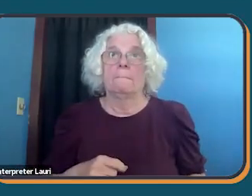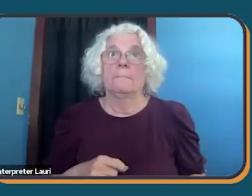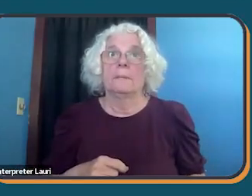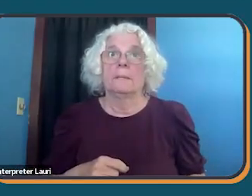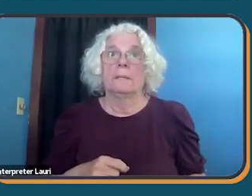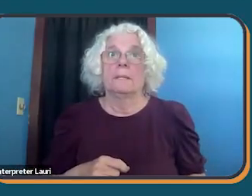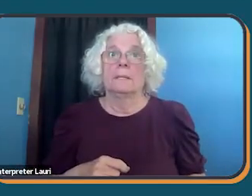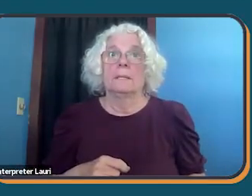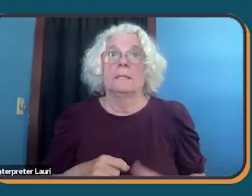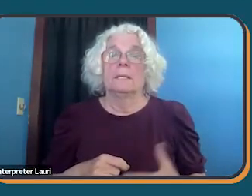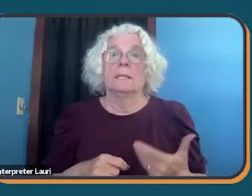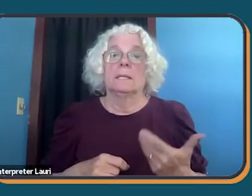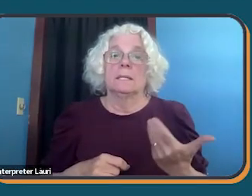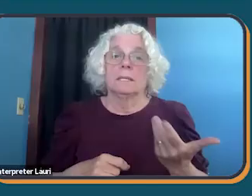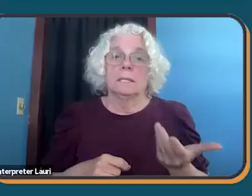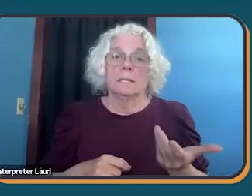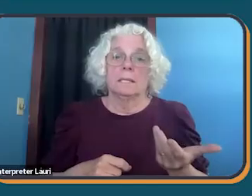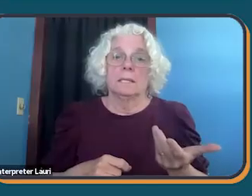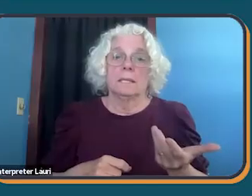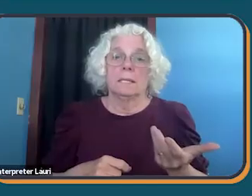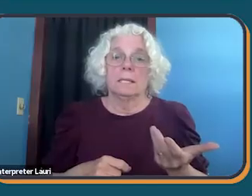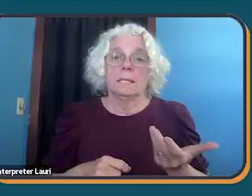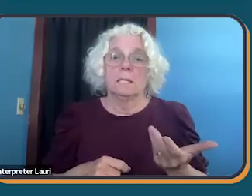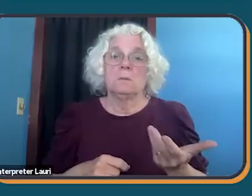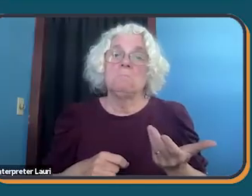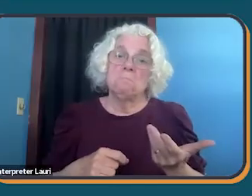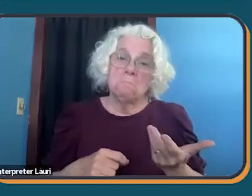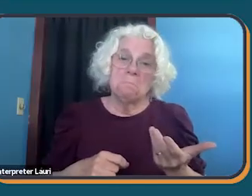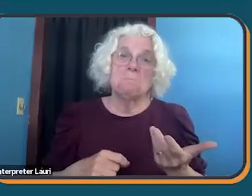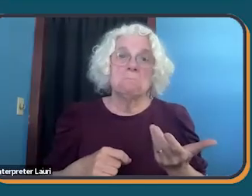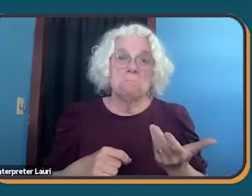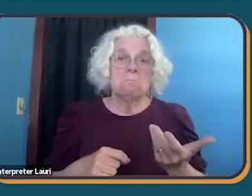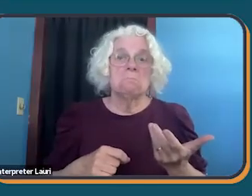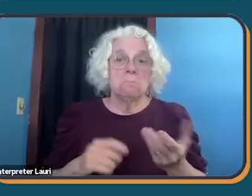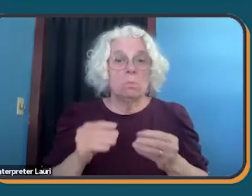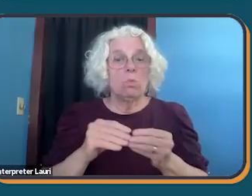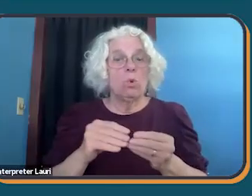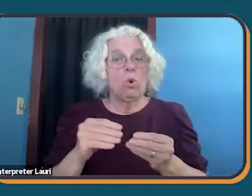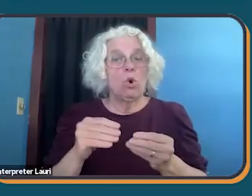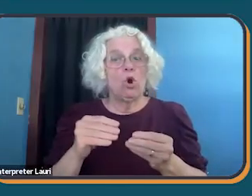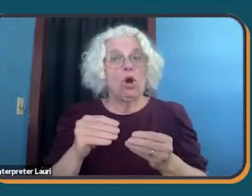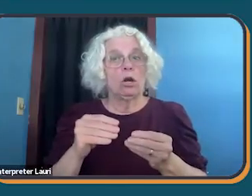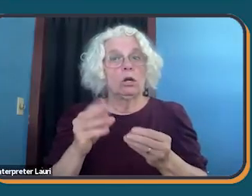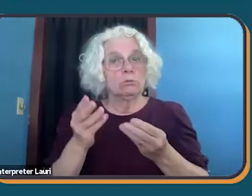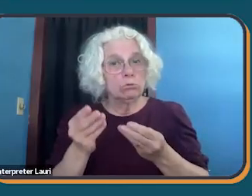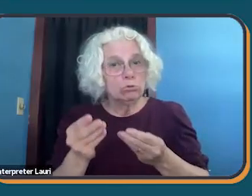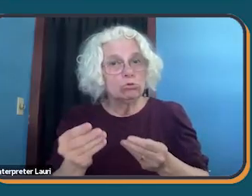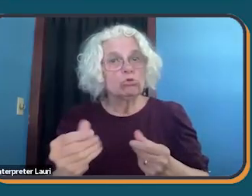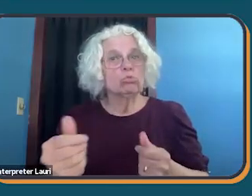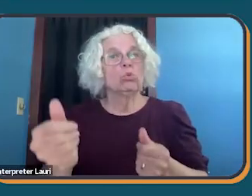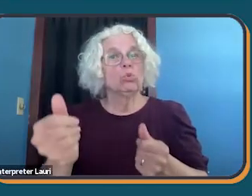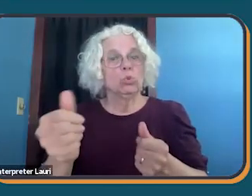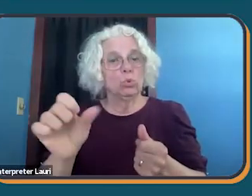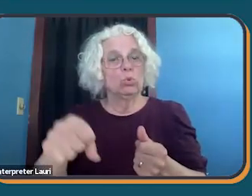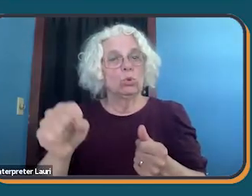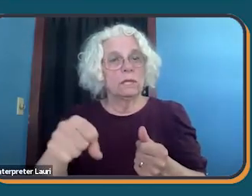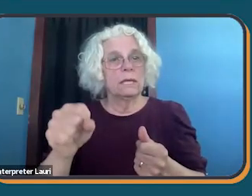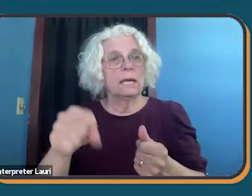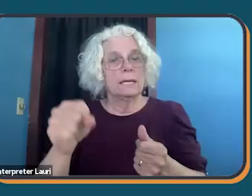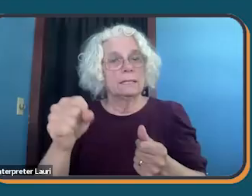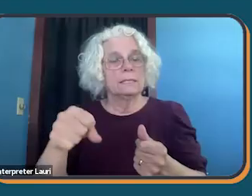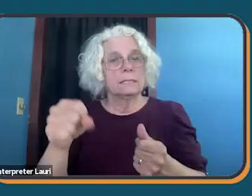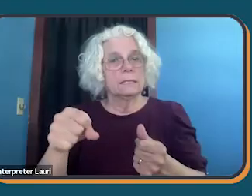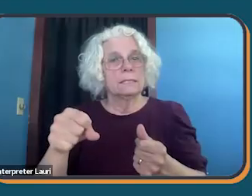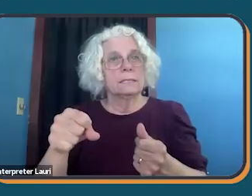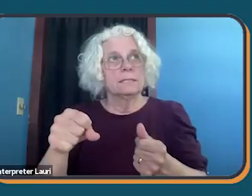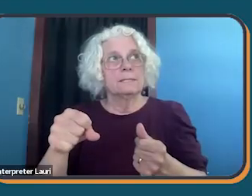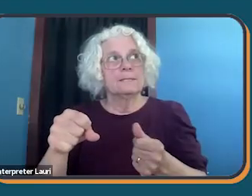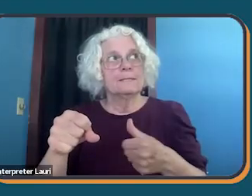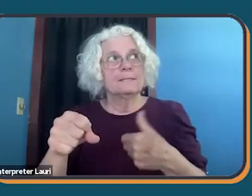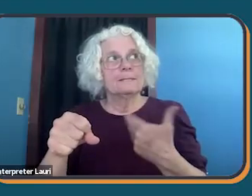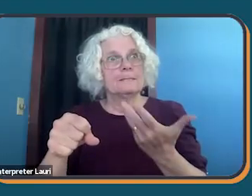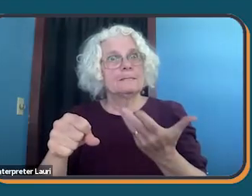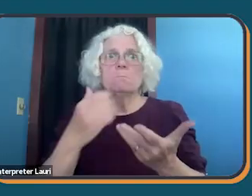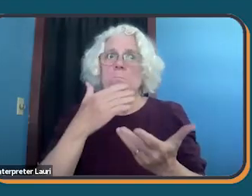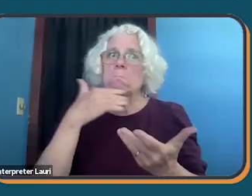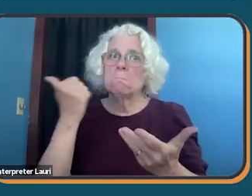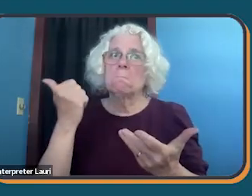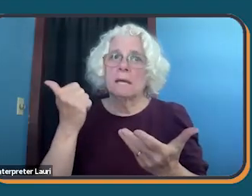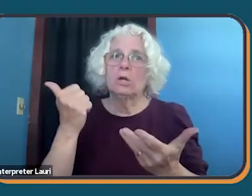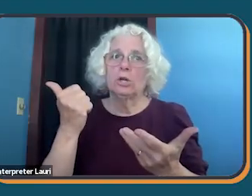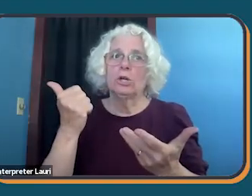it was a smooth situation